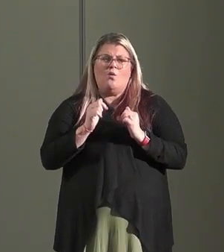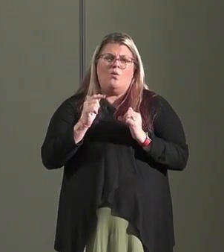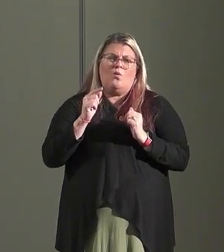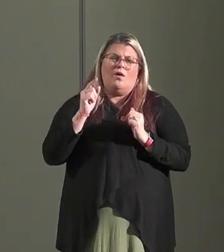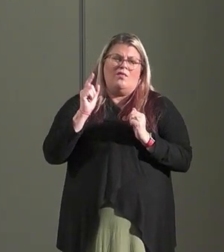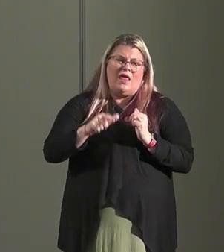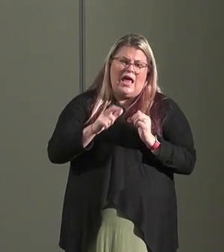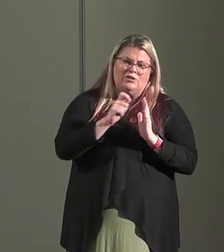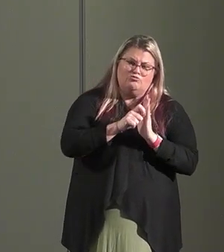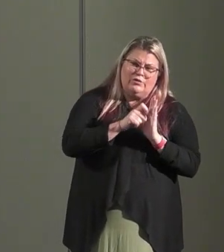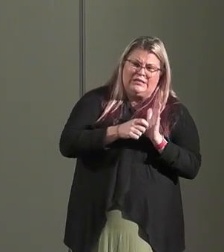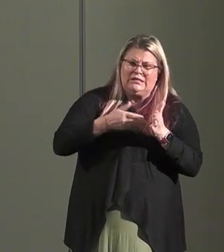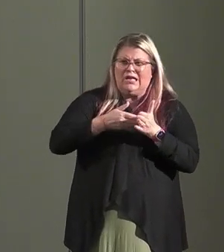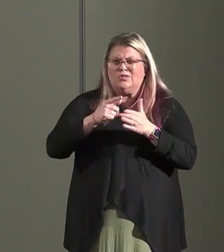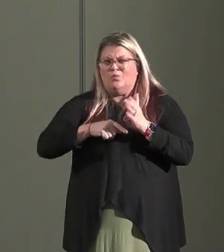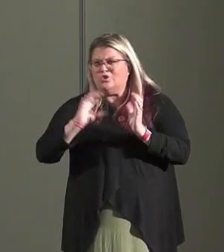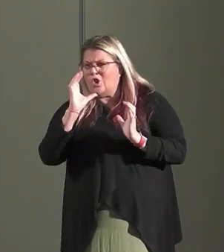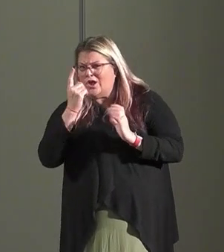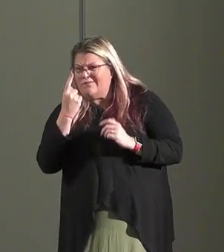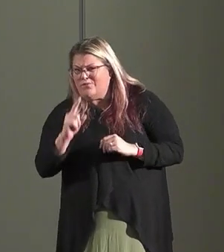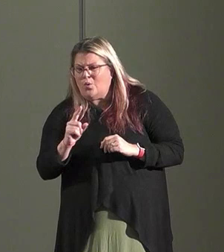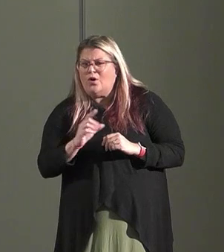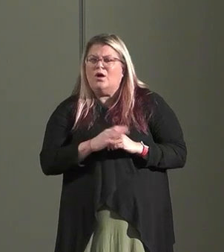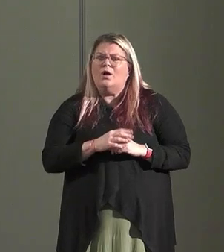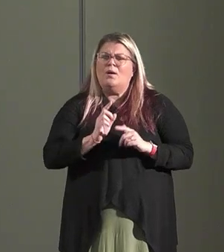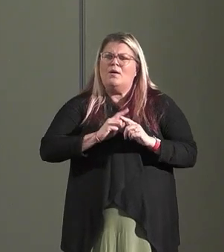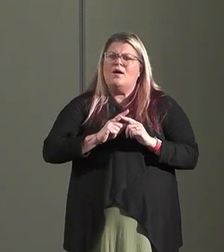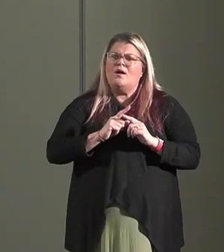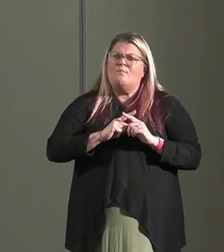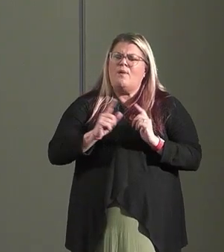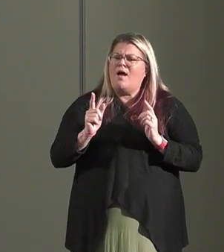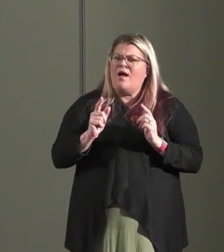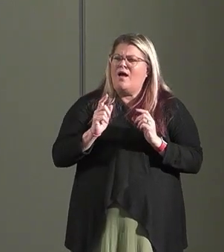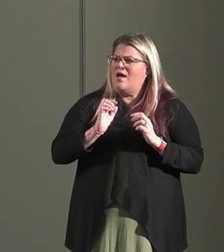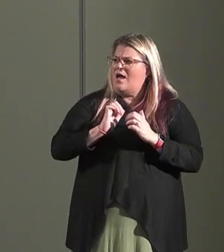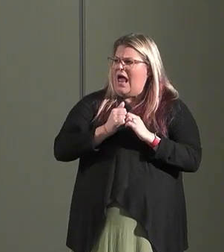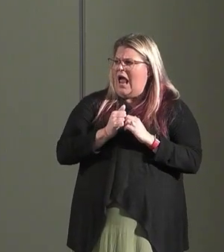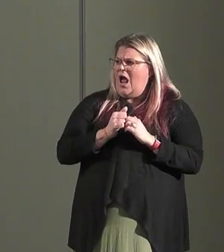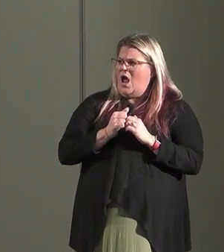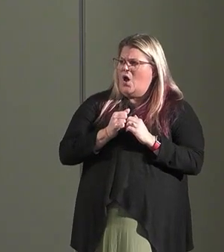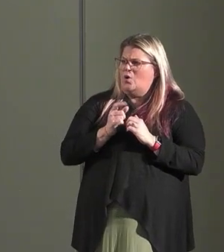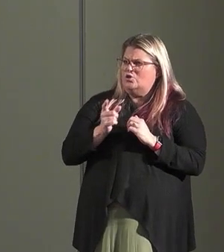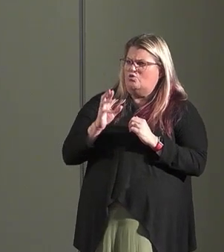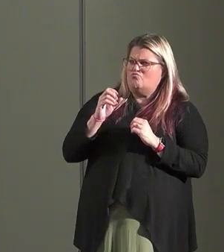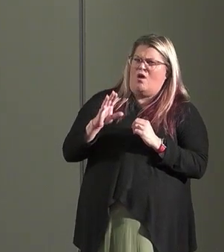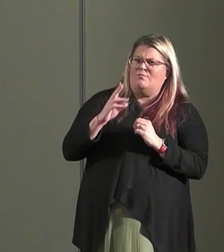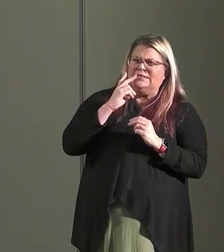against what you were looking for. How about you, Rob, did you see anything that jumped out?